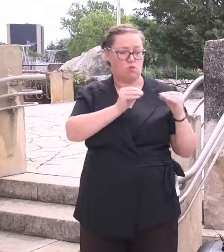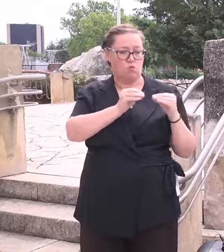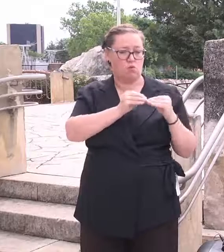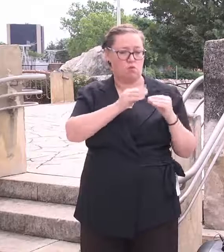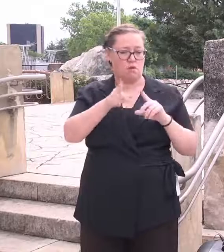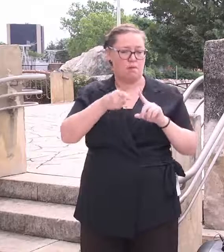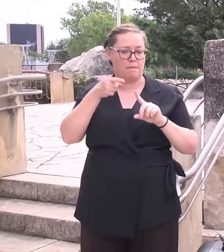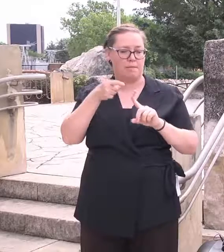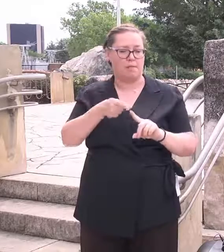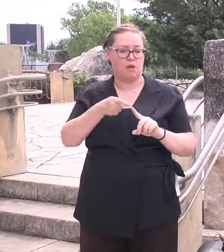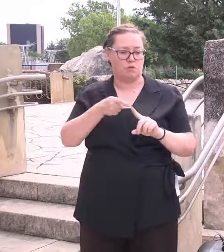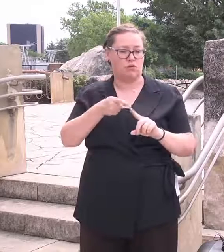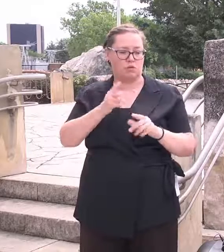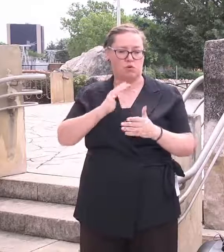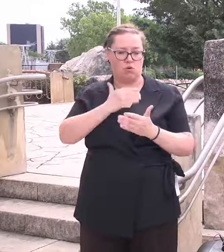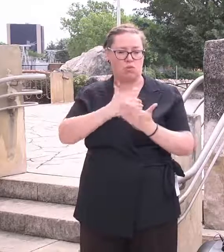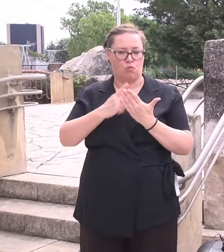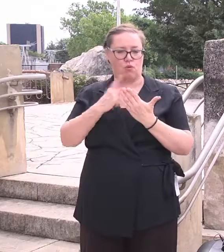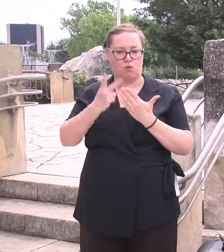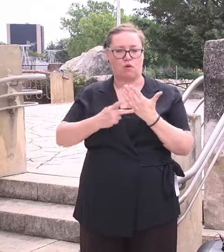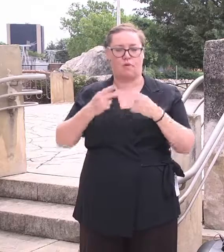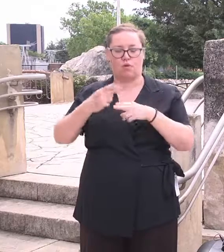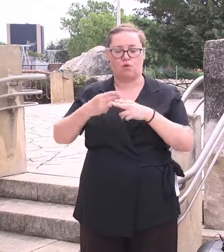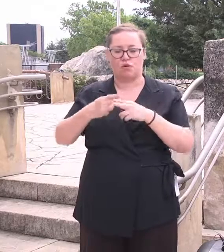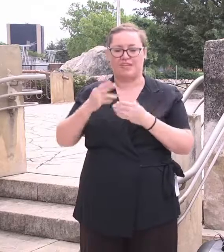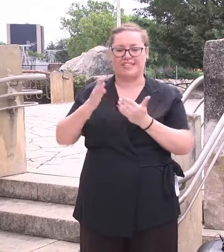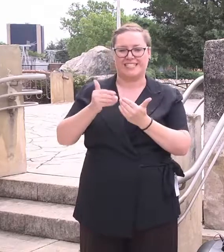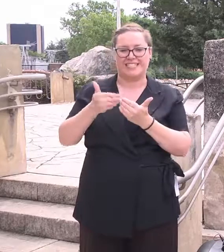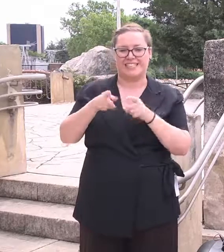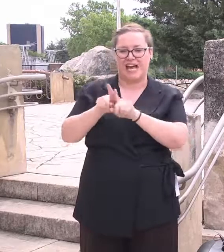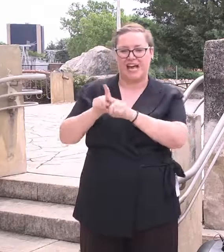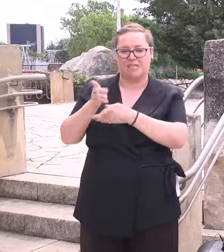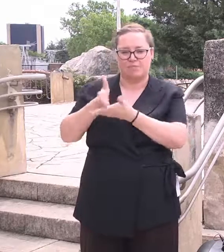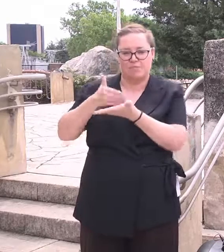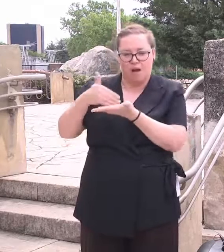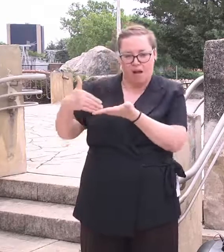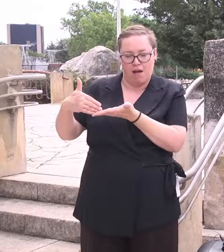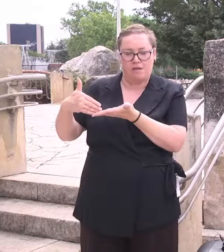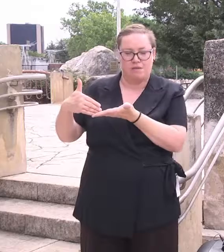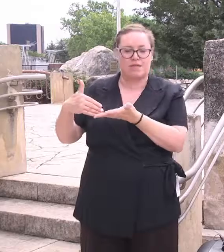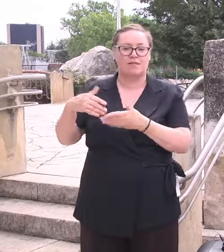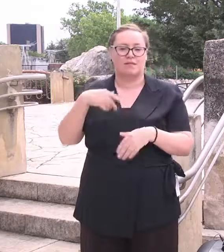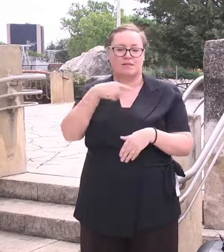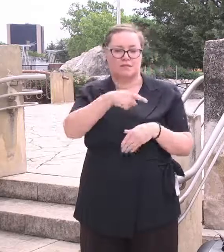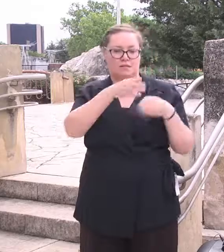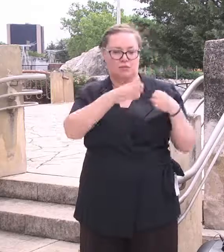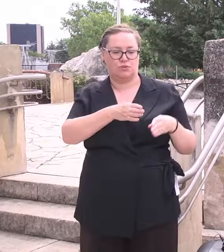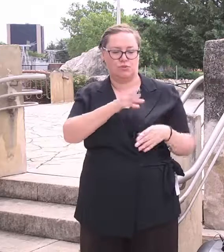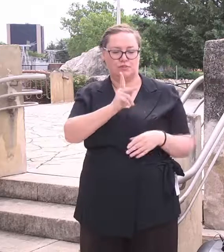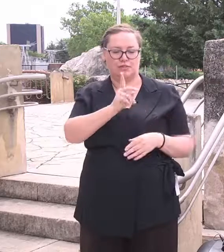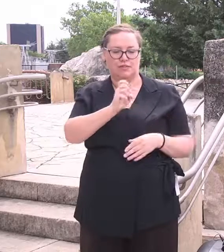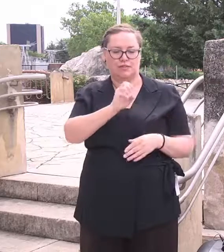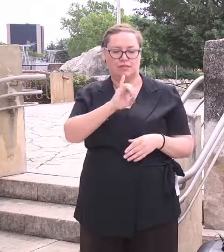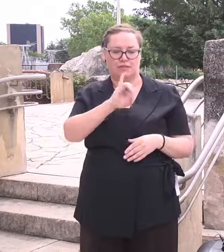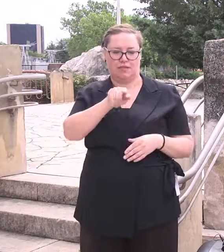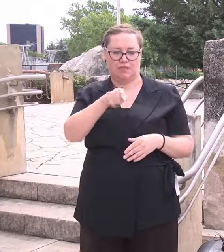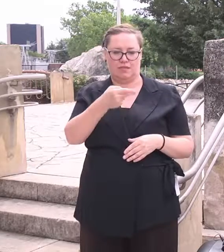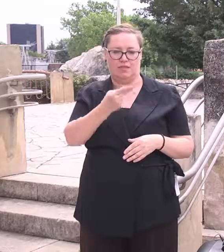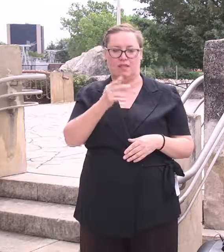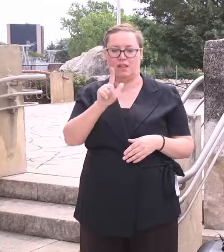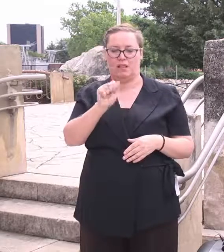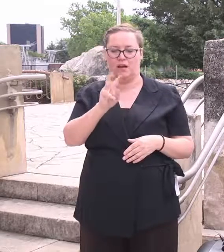this I this program called easy as pie uh is Keith long with workforce alliance to tell us more about